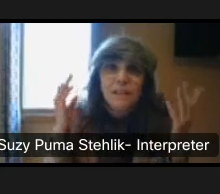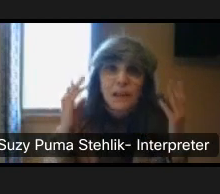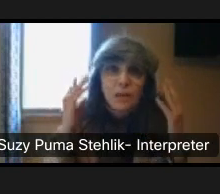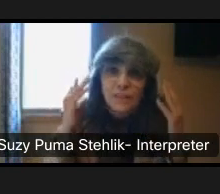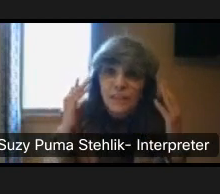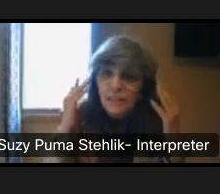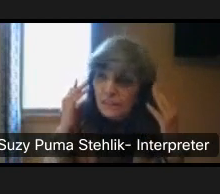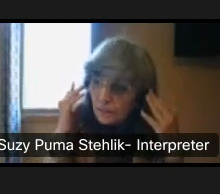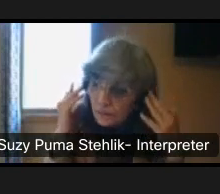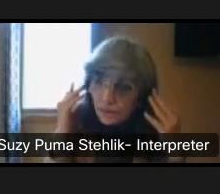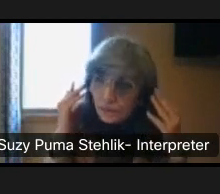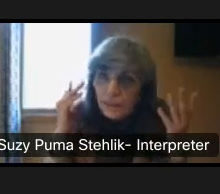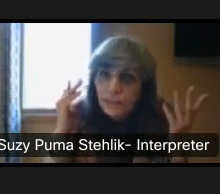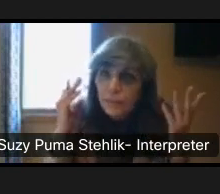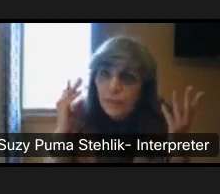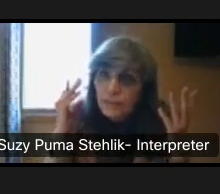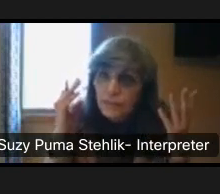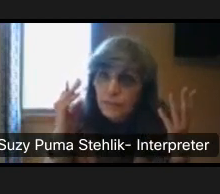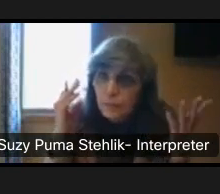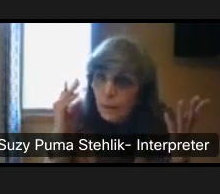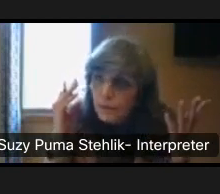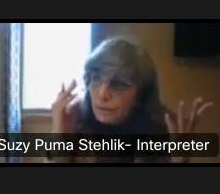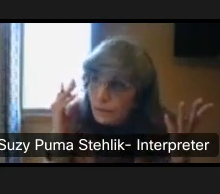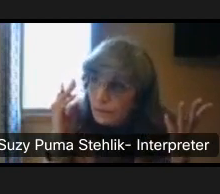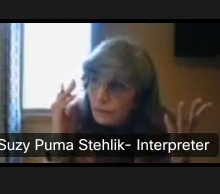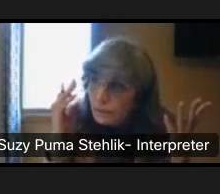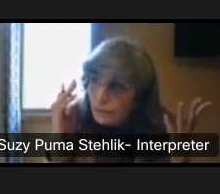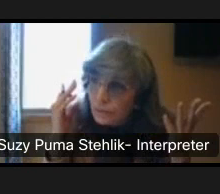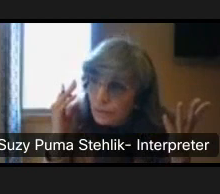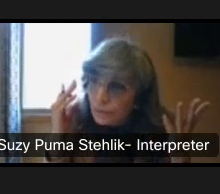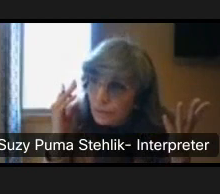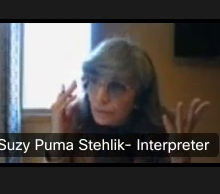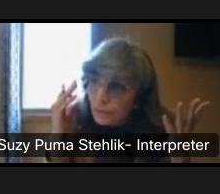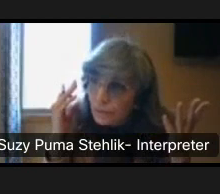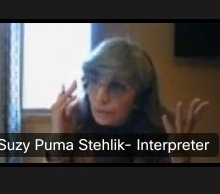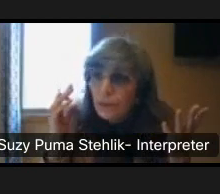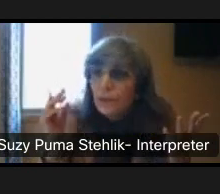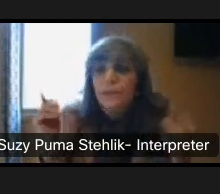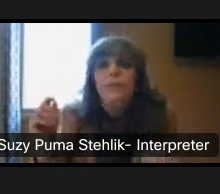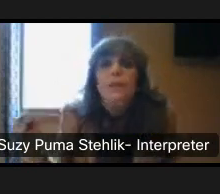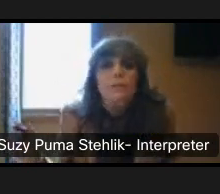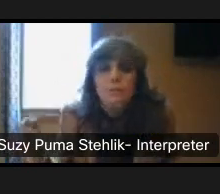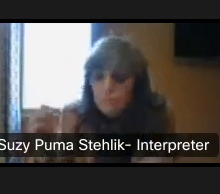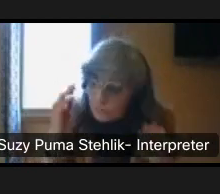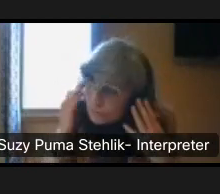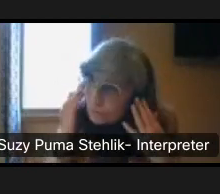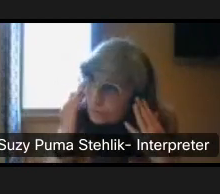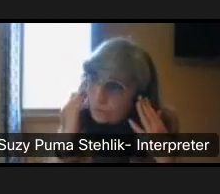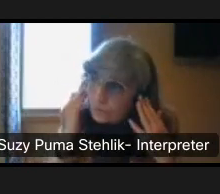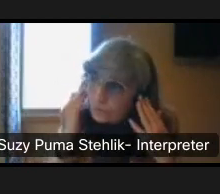Cut off at the end, does it have separate answers to the apartment? Yeah, does it have it separate entrance?